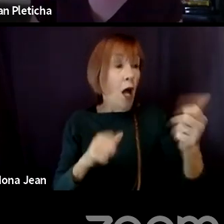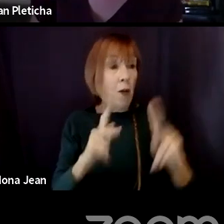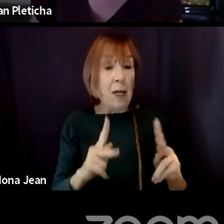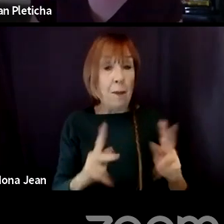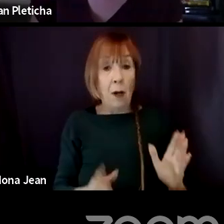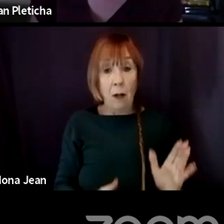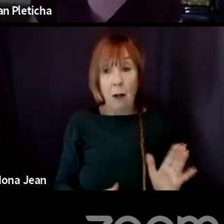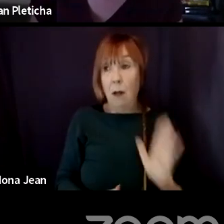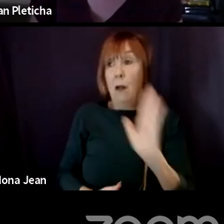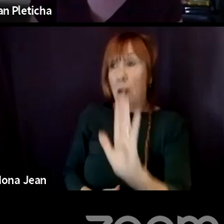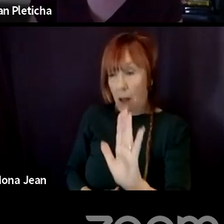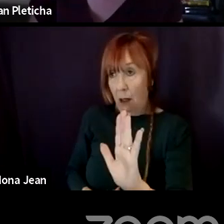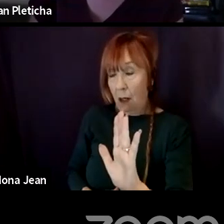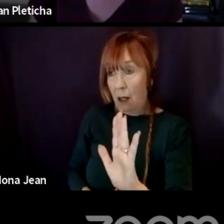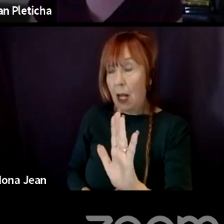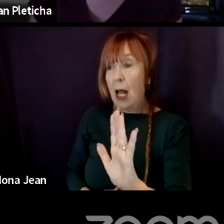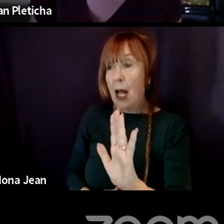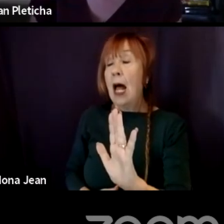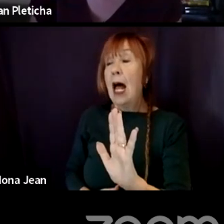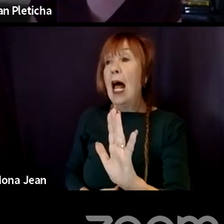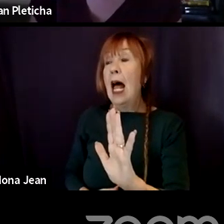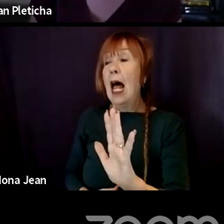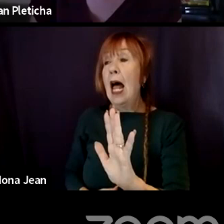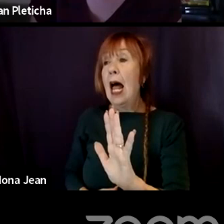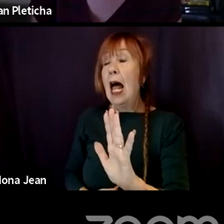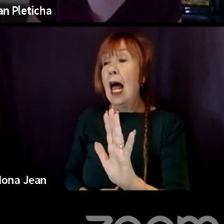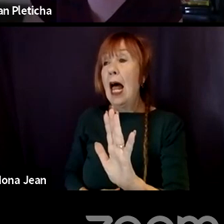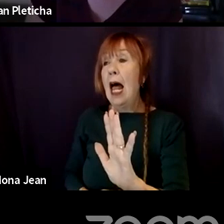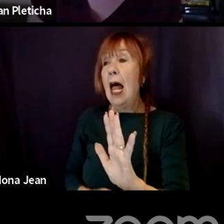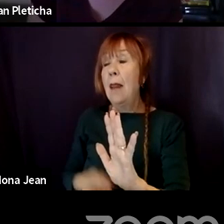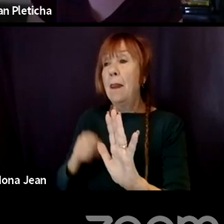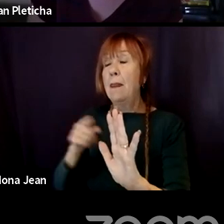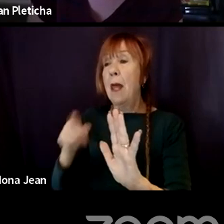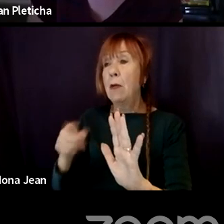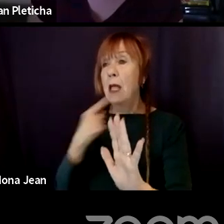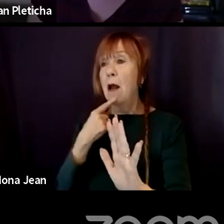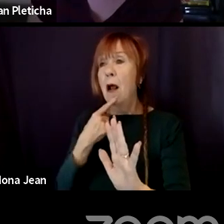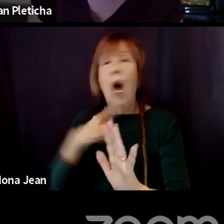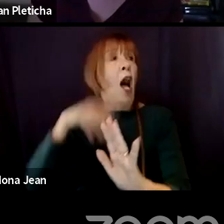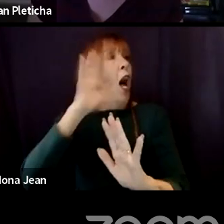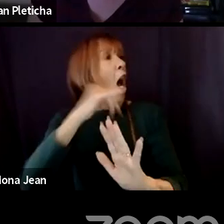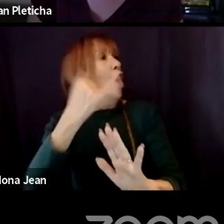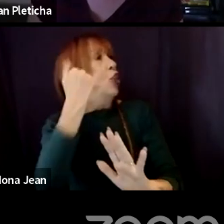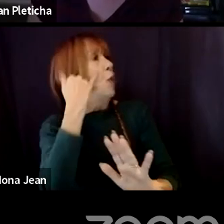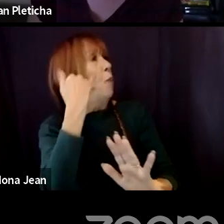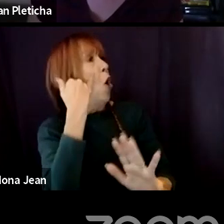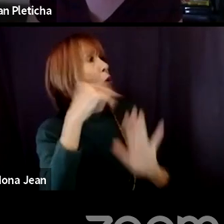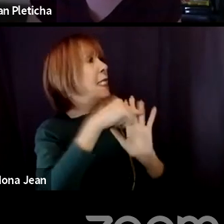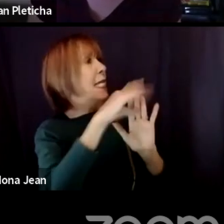what you've necessarily done and they'll give you notes that are like, what if this character was a robot?